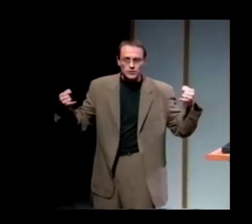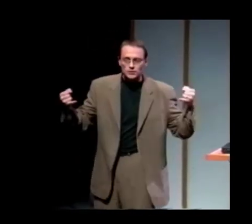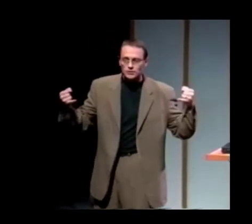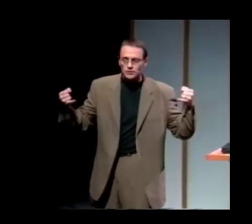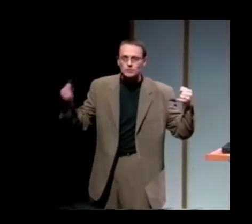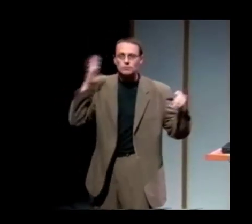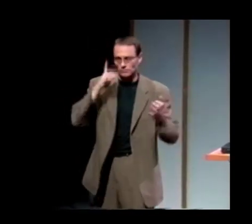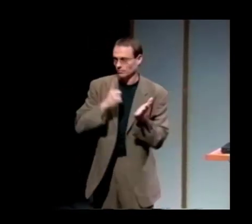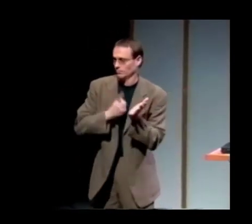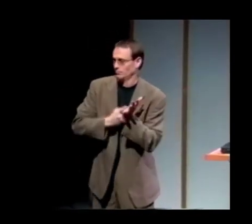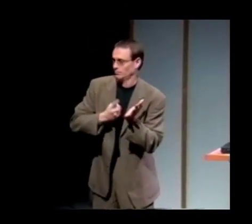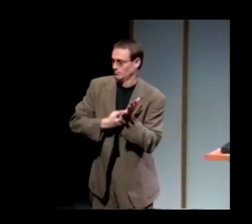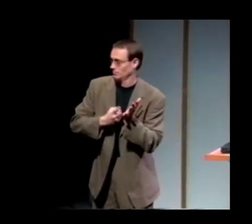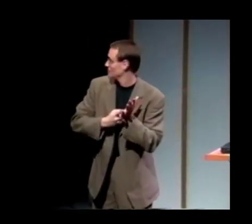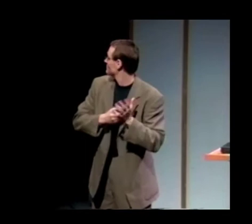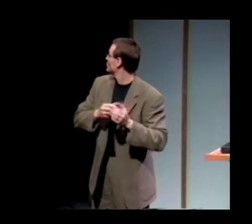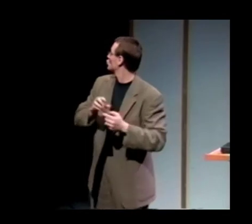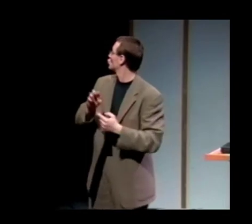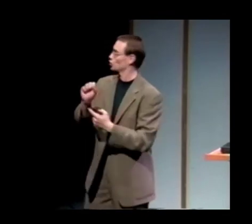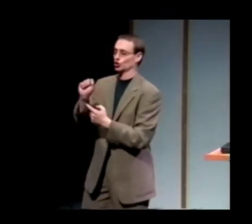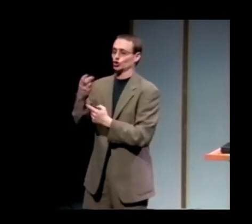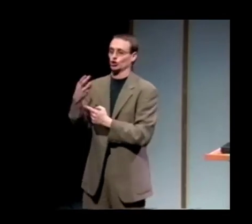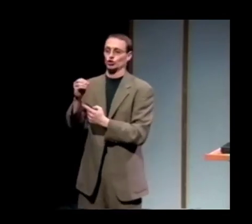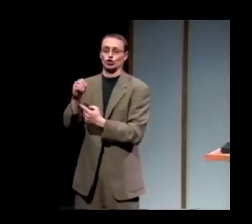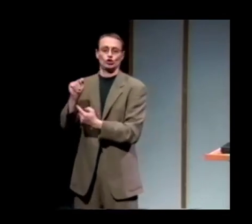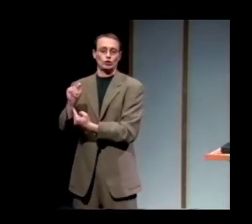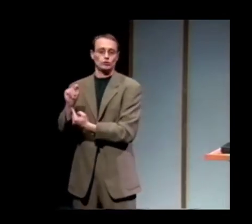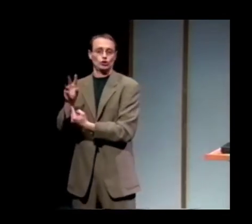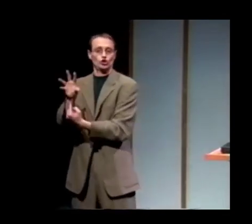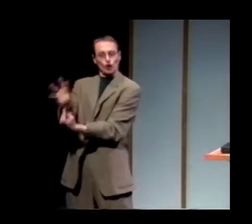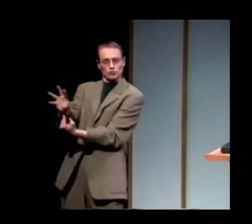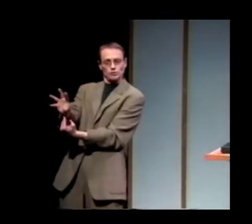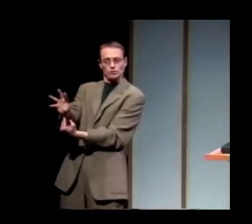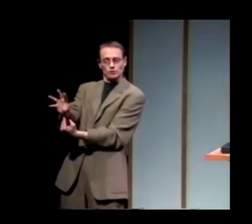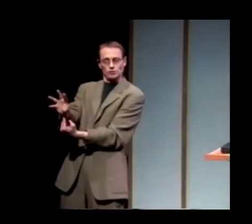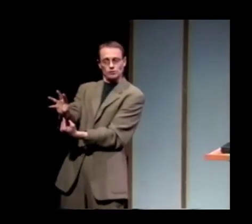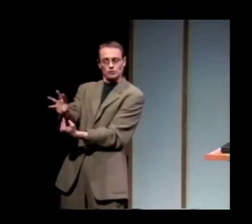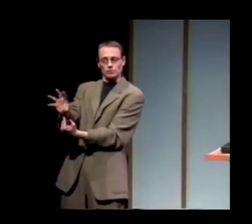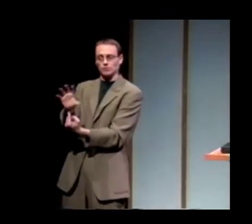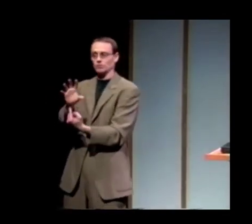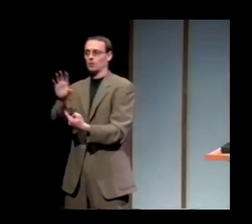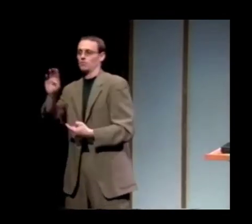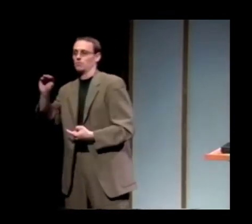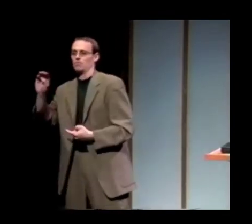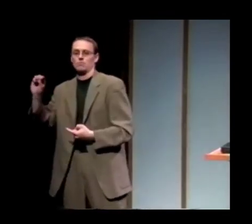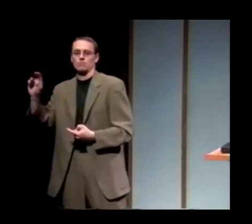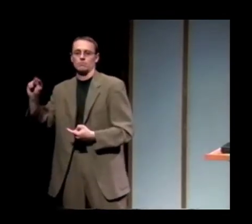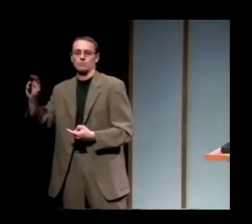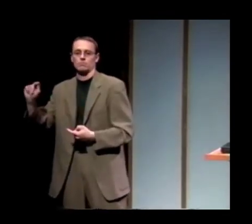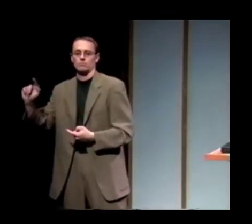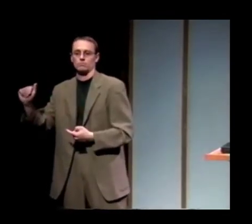OK. WE'RE GONNA TALK ABOUT LINE, WE'RE GONNA TALK ABOUT SHOT, AS IN CAMERA SHOT,